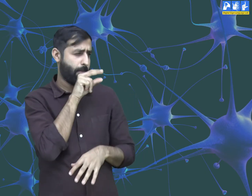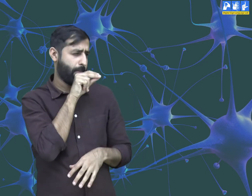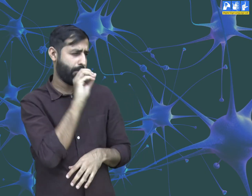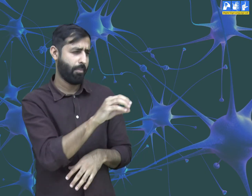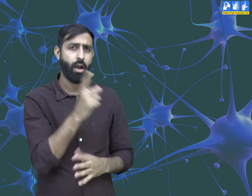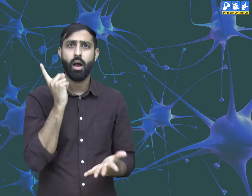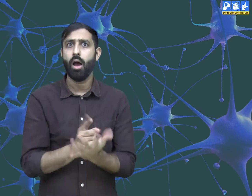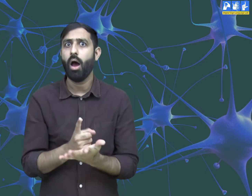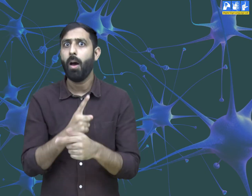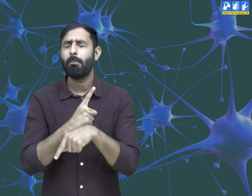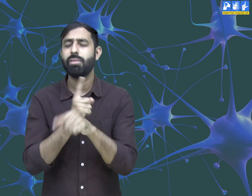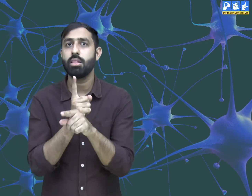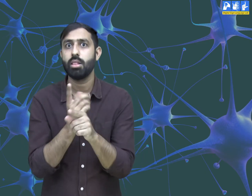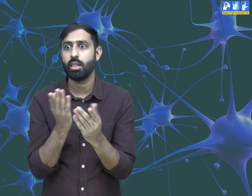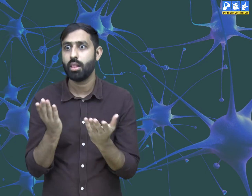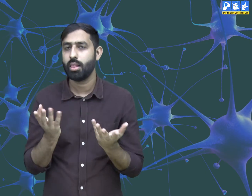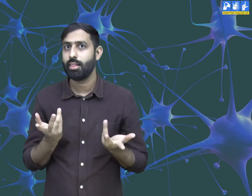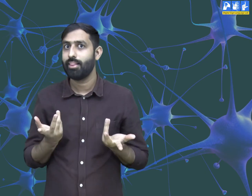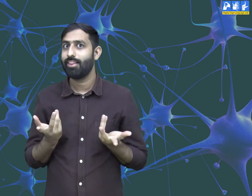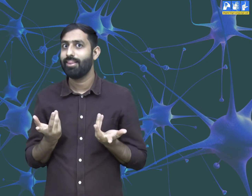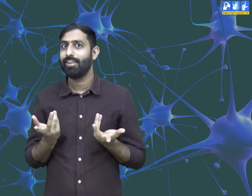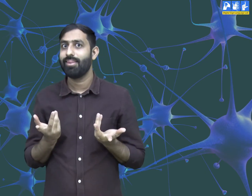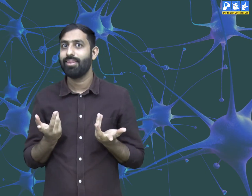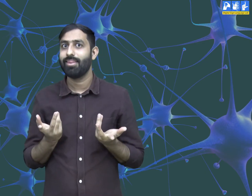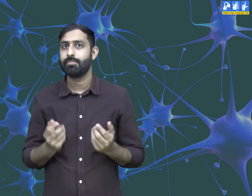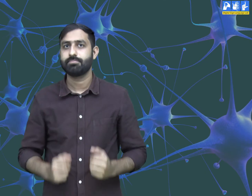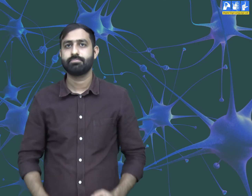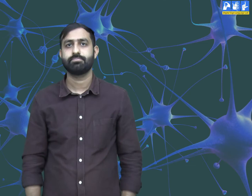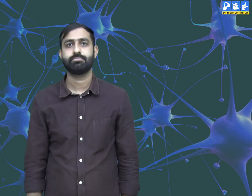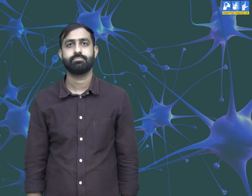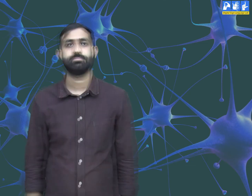This process happens in the brain with the help of sensory nerves.